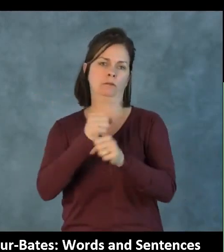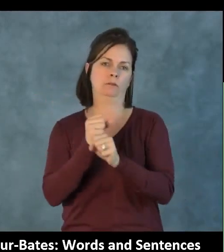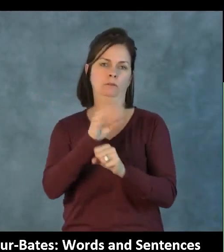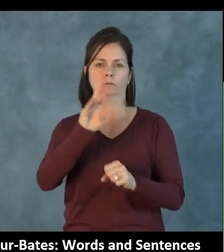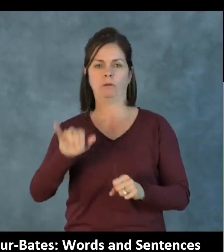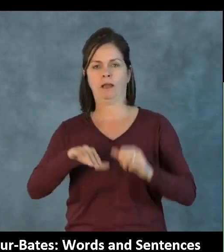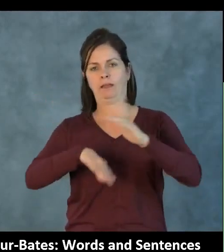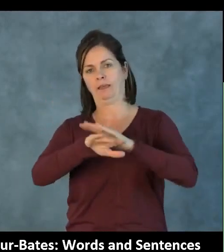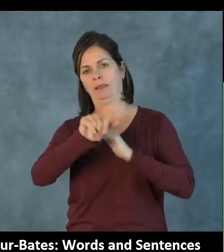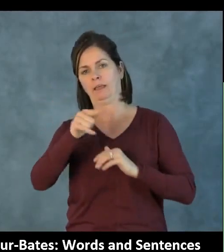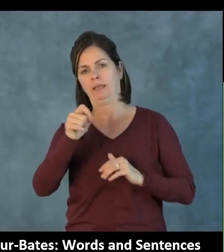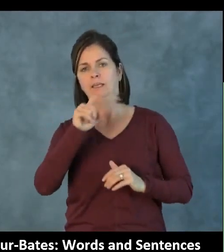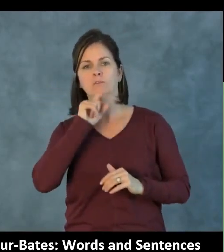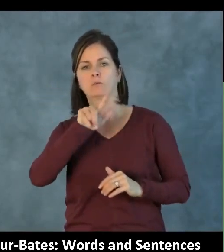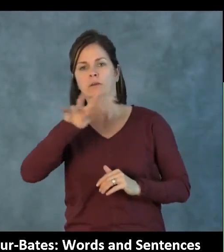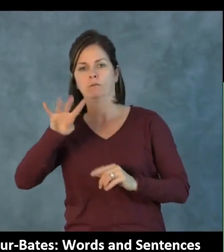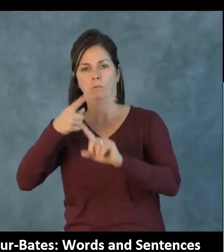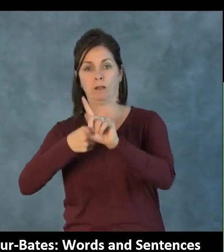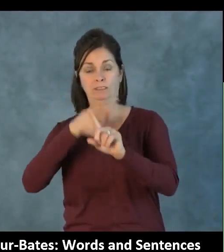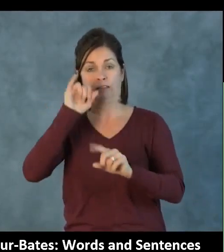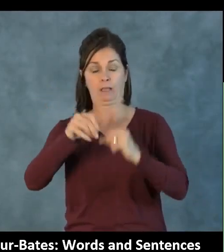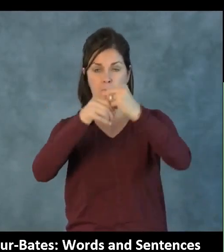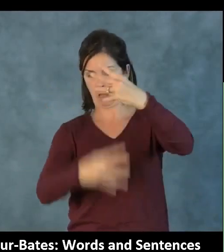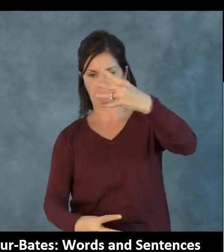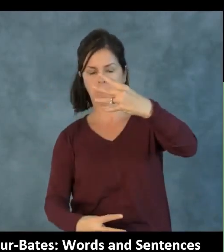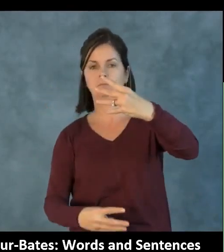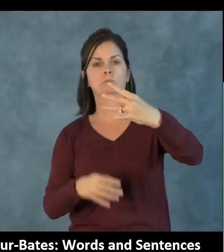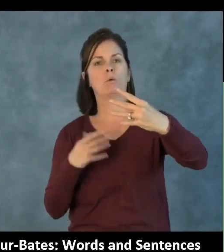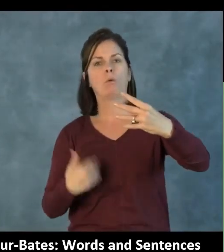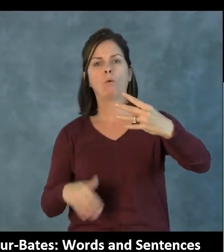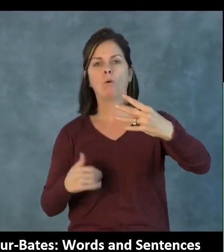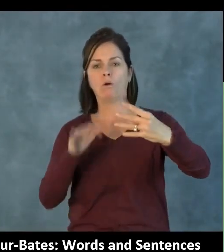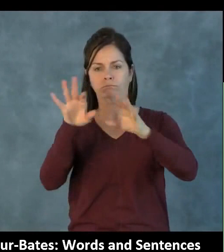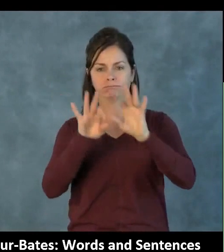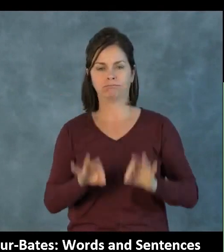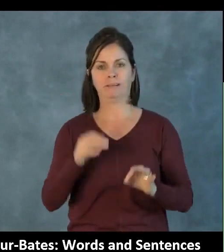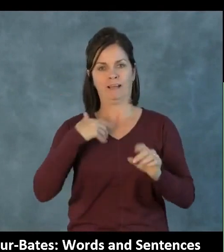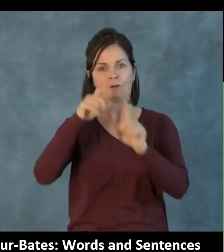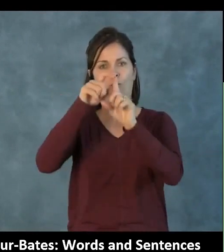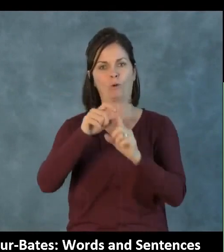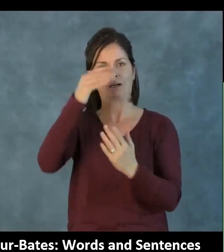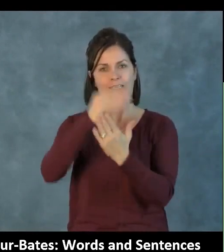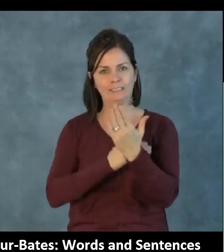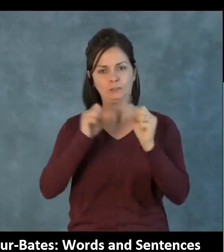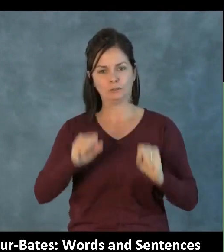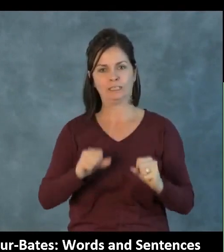can produce by 24 months of age," and that again is a great way to generate a word list,